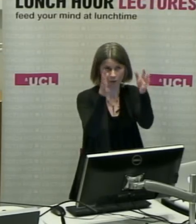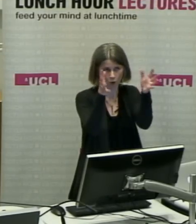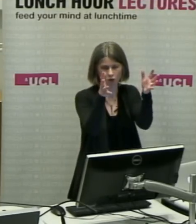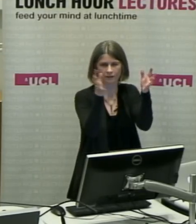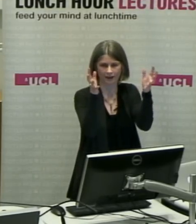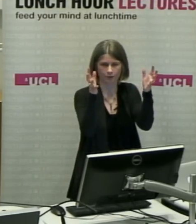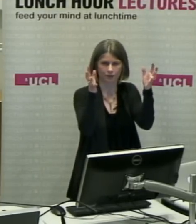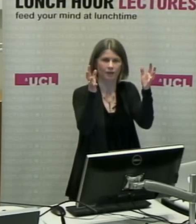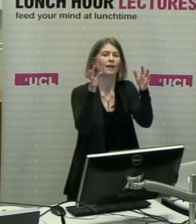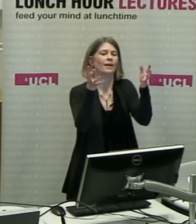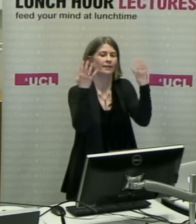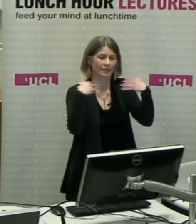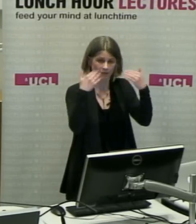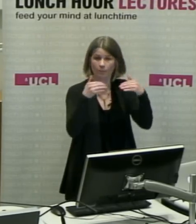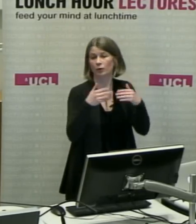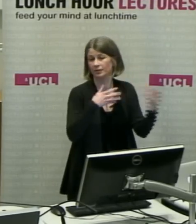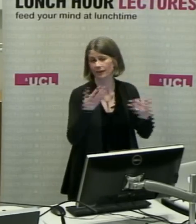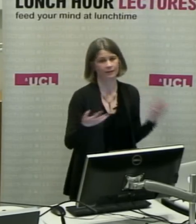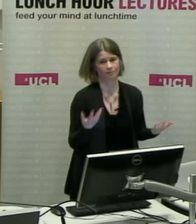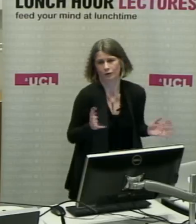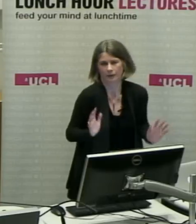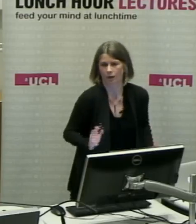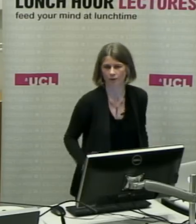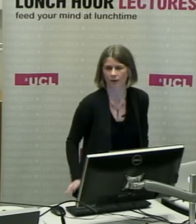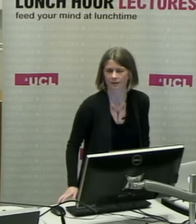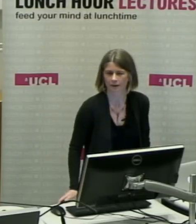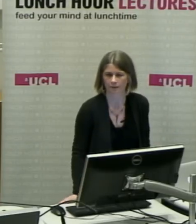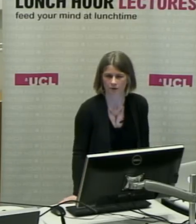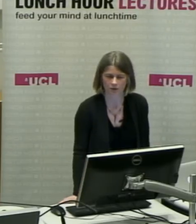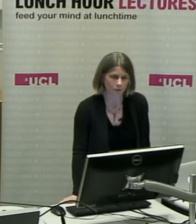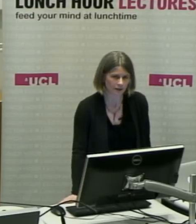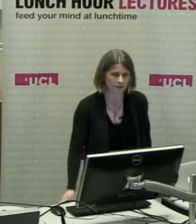They are watching the language and processing it, doing whatever we are asking them.